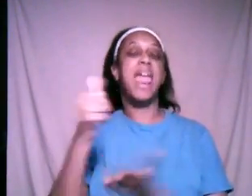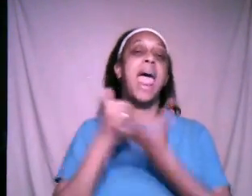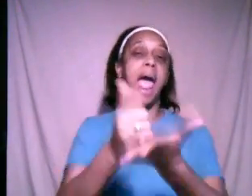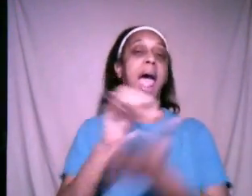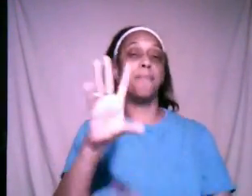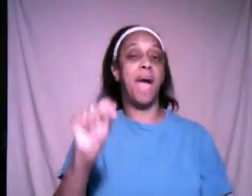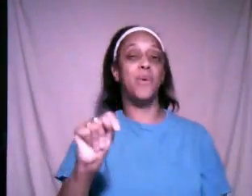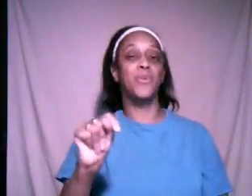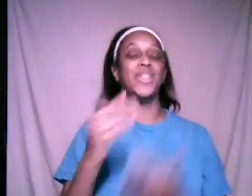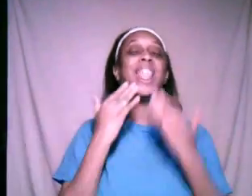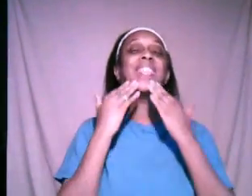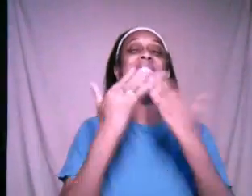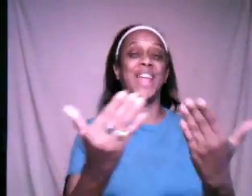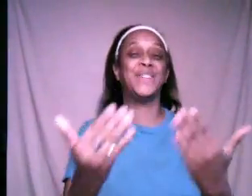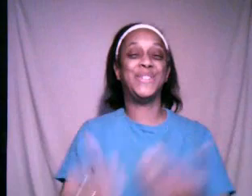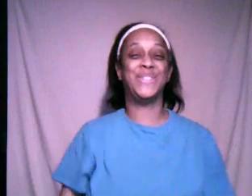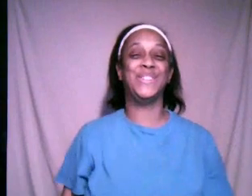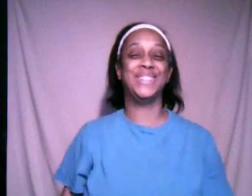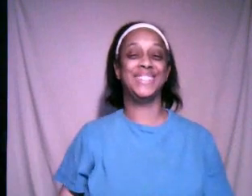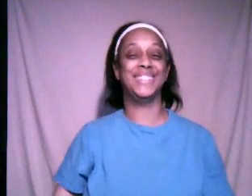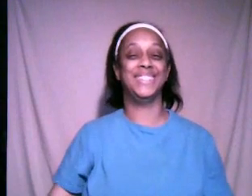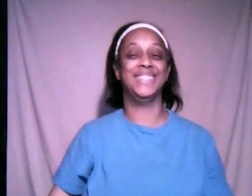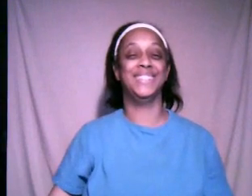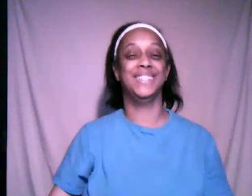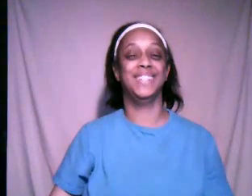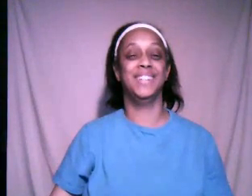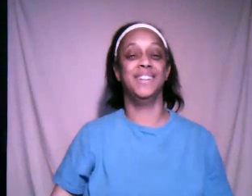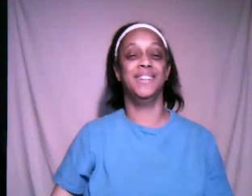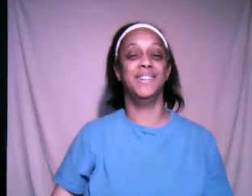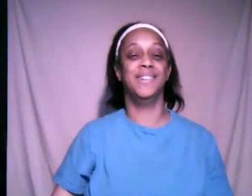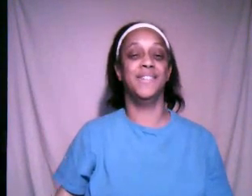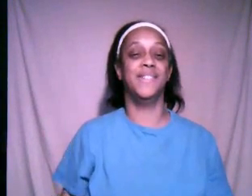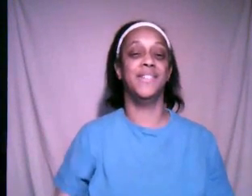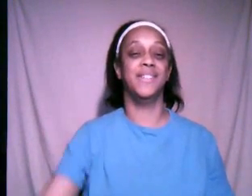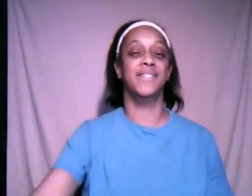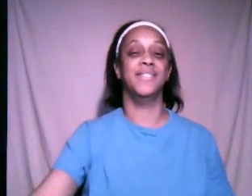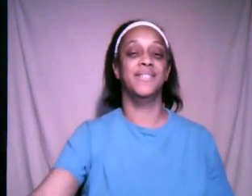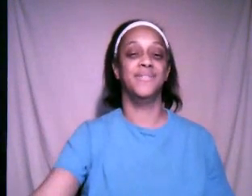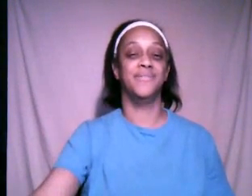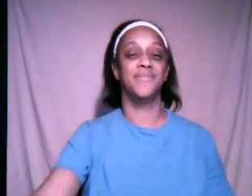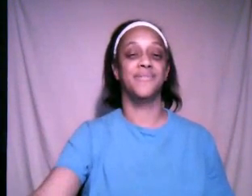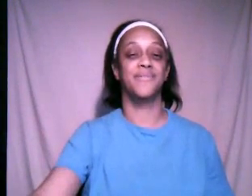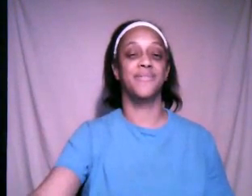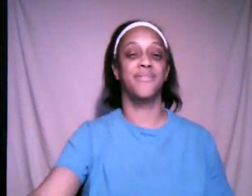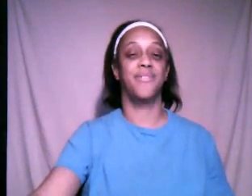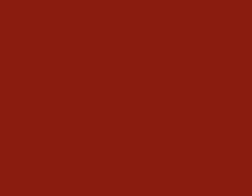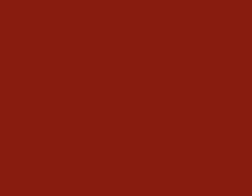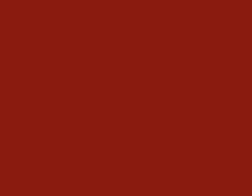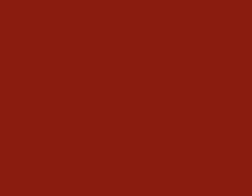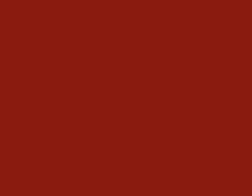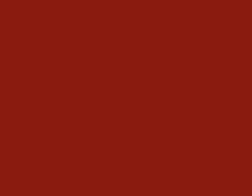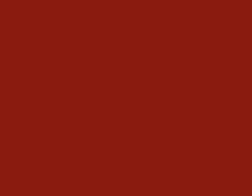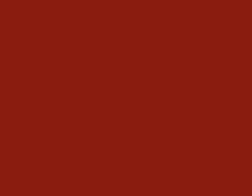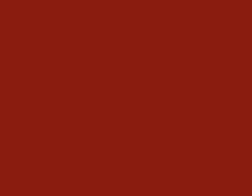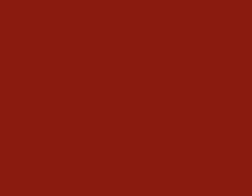HELP OUT! Thank you!